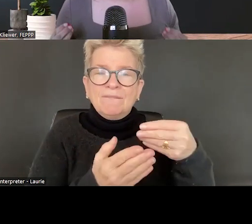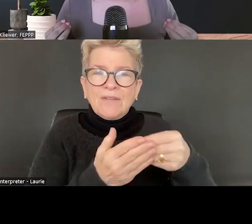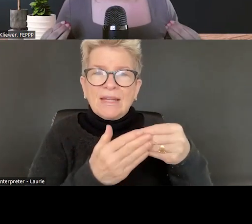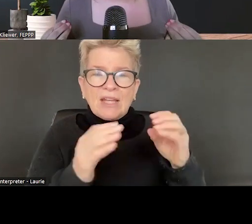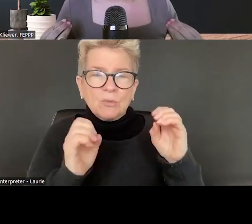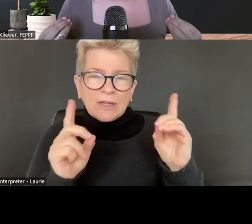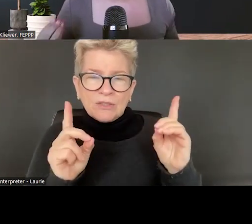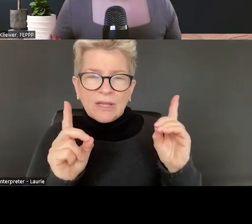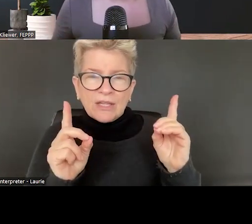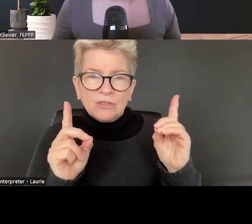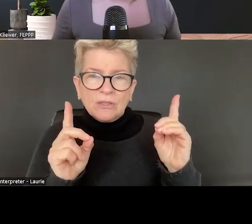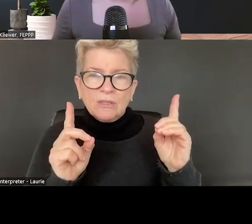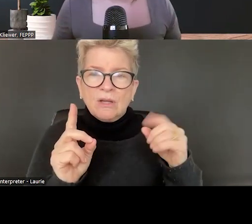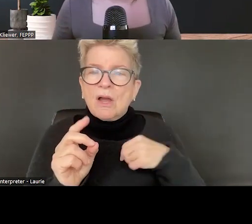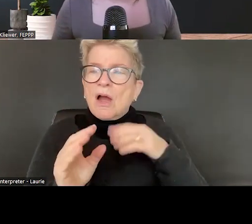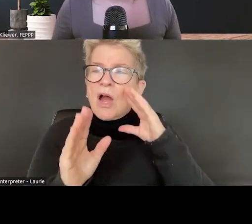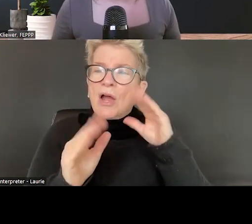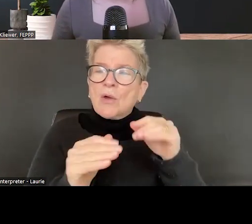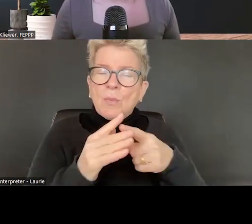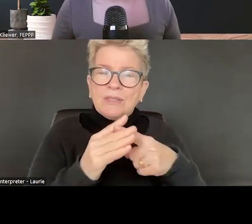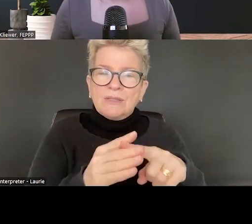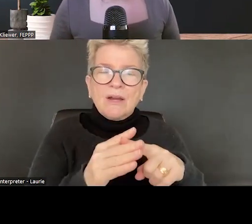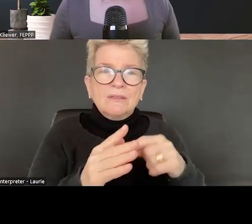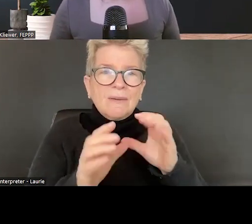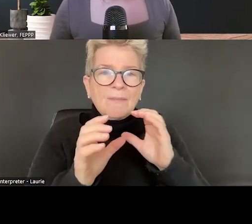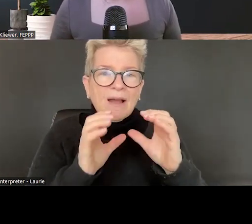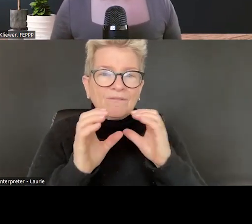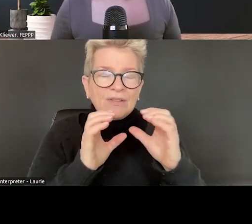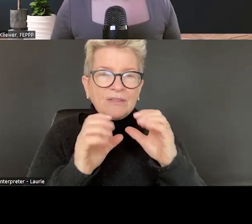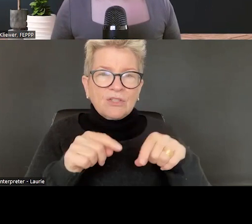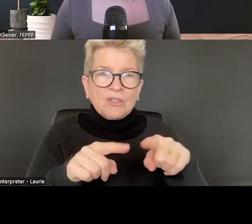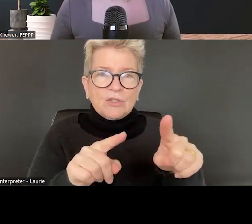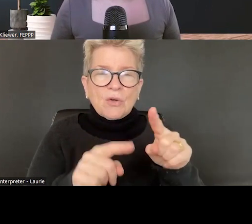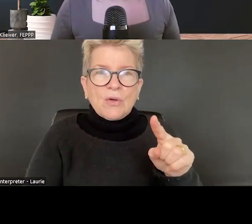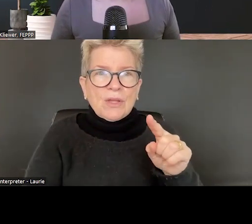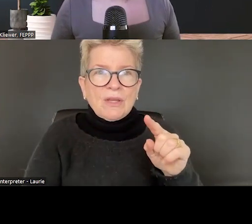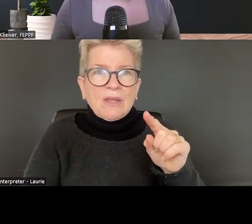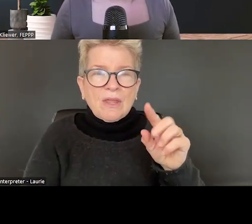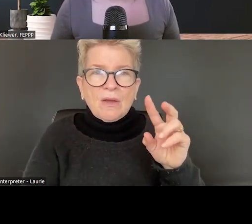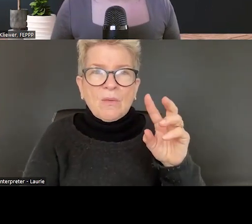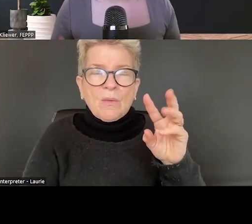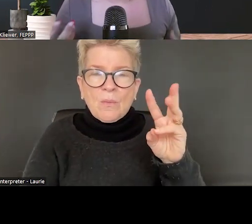very, some conversations during this webinar that recognize that financial education is